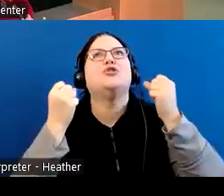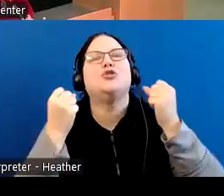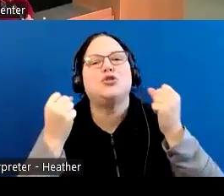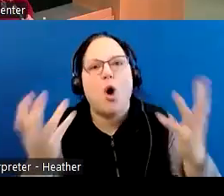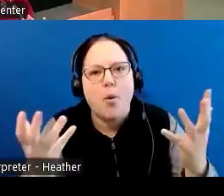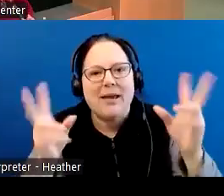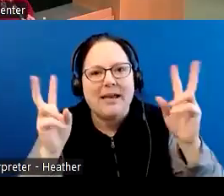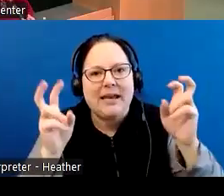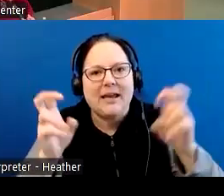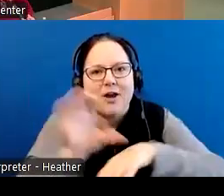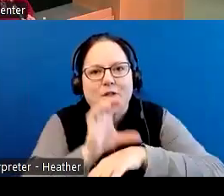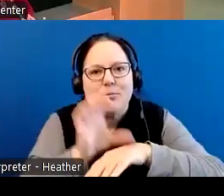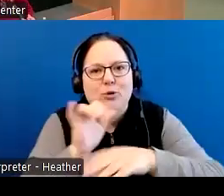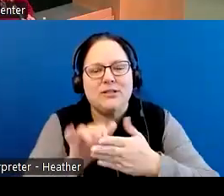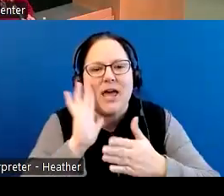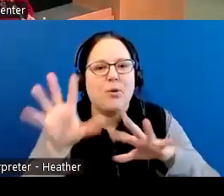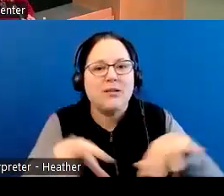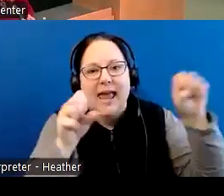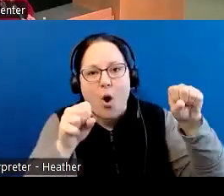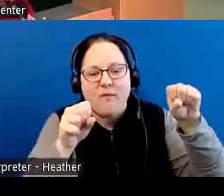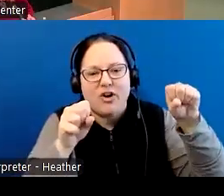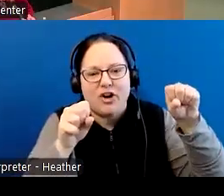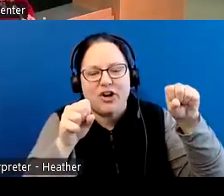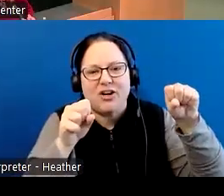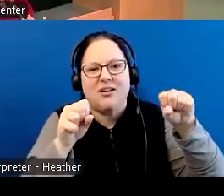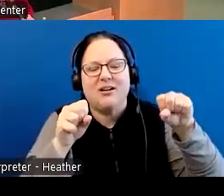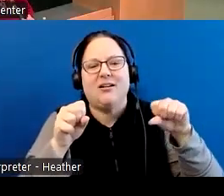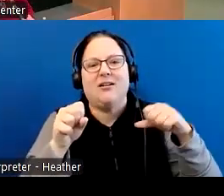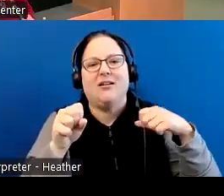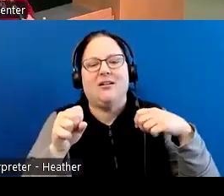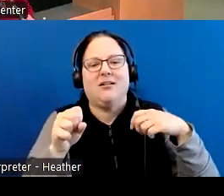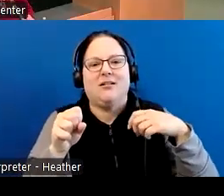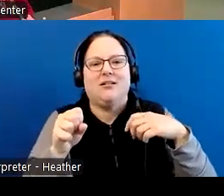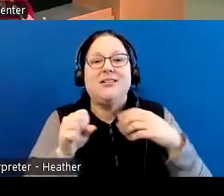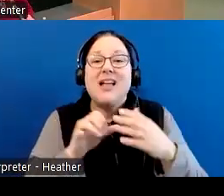um that are taking over. Um and so that could uh so potentially that could be a really good thing.